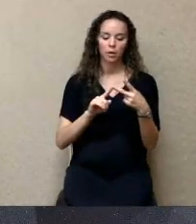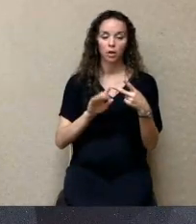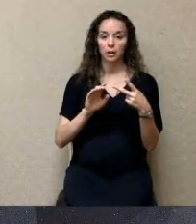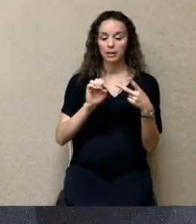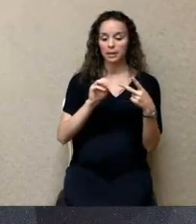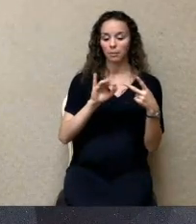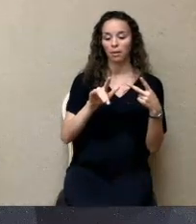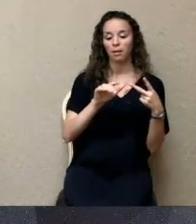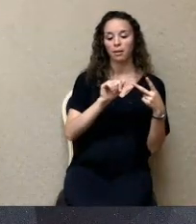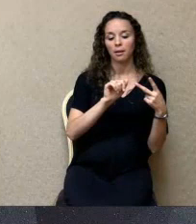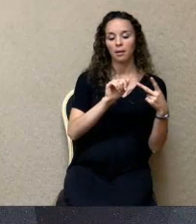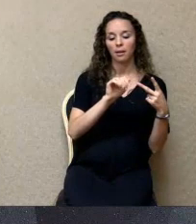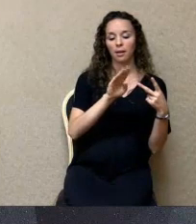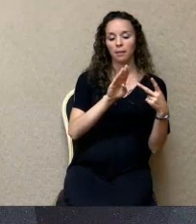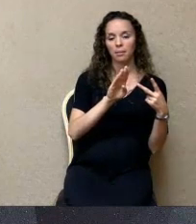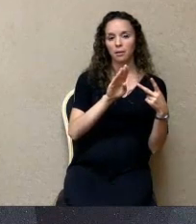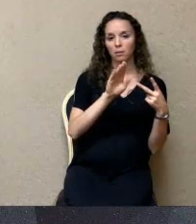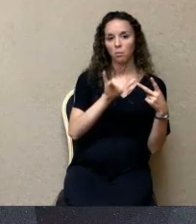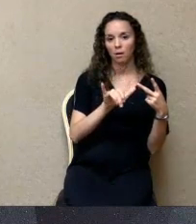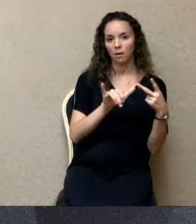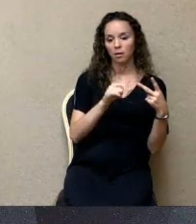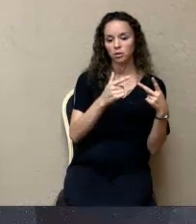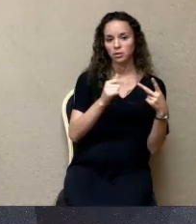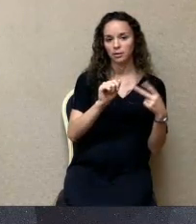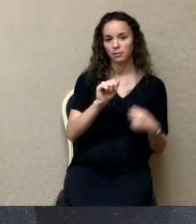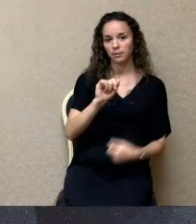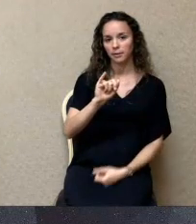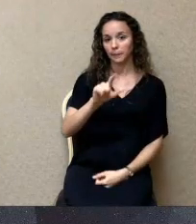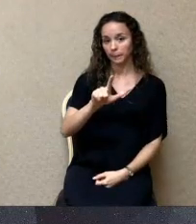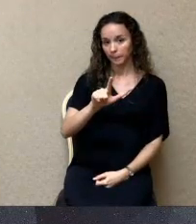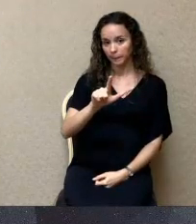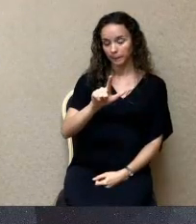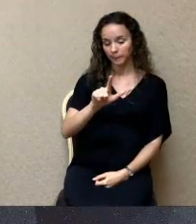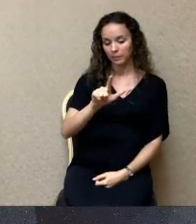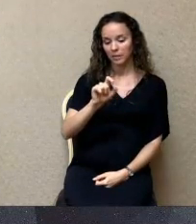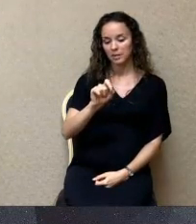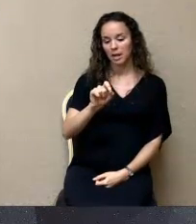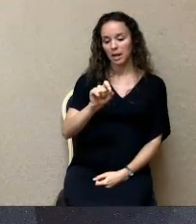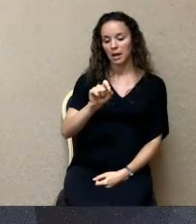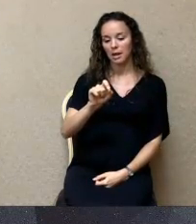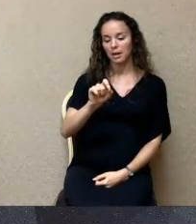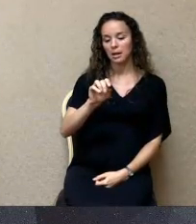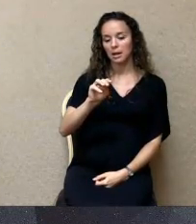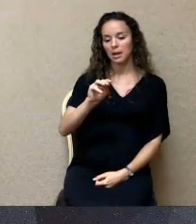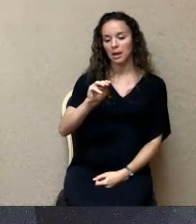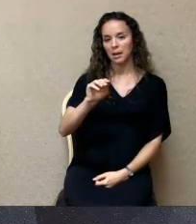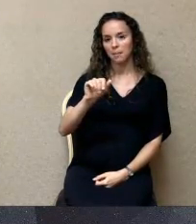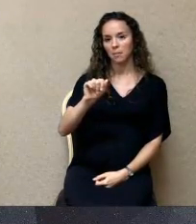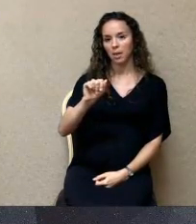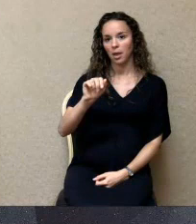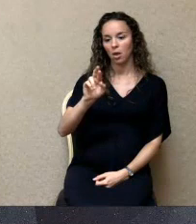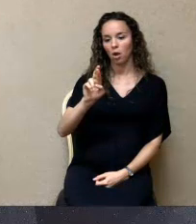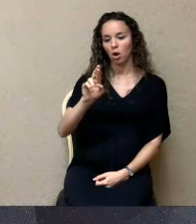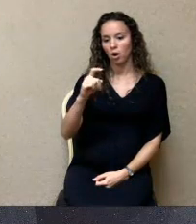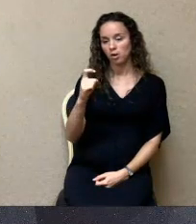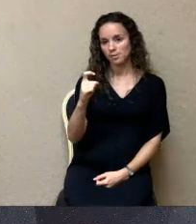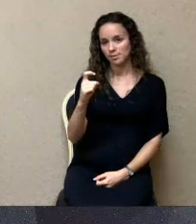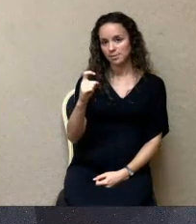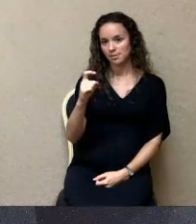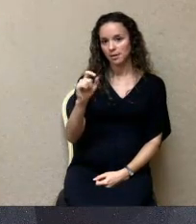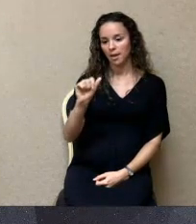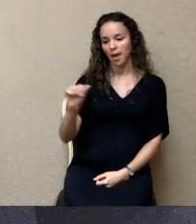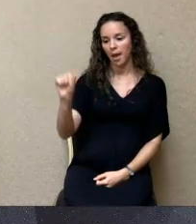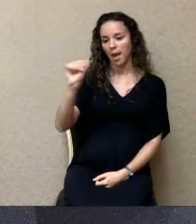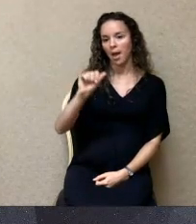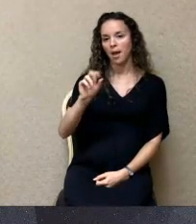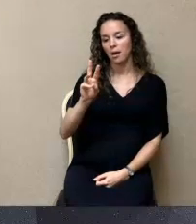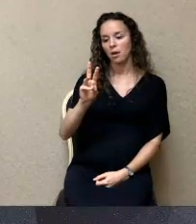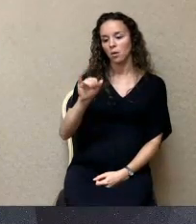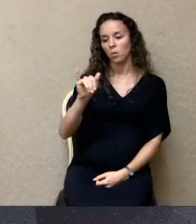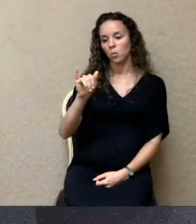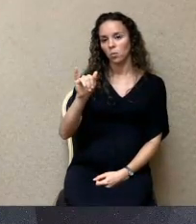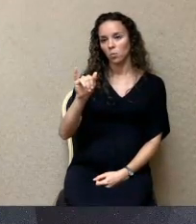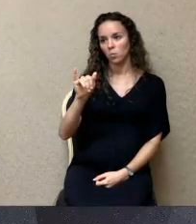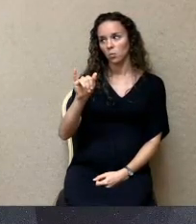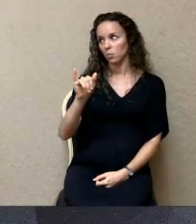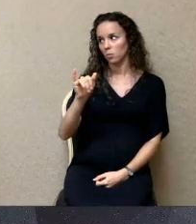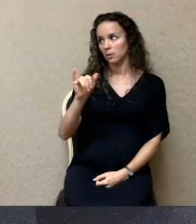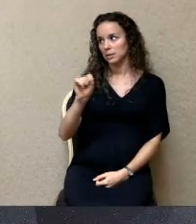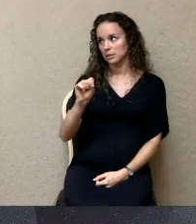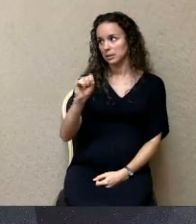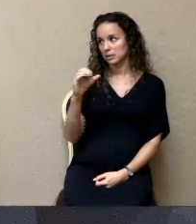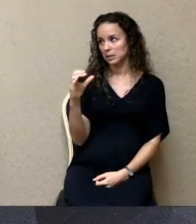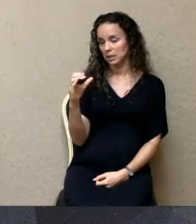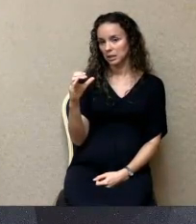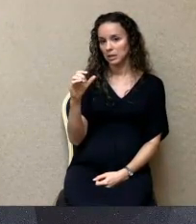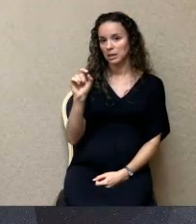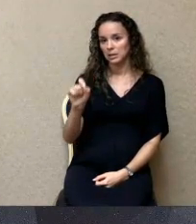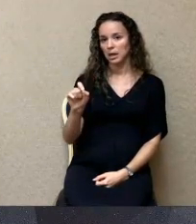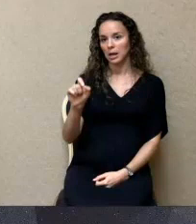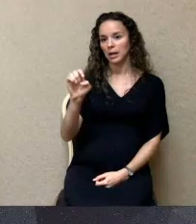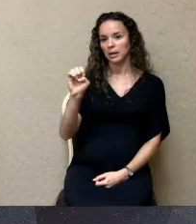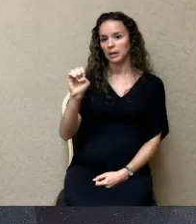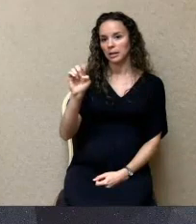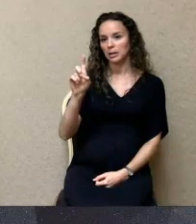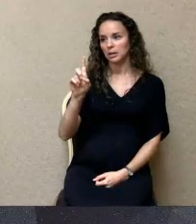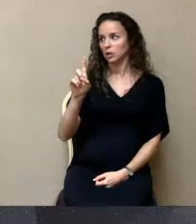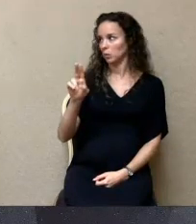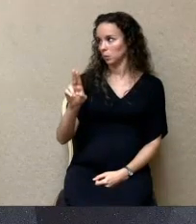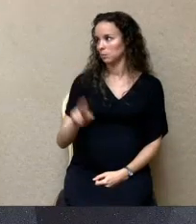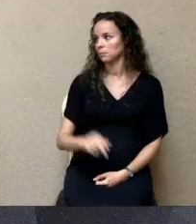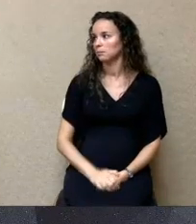ABYGAIL.MARX@WISC.EDU.